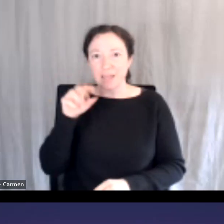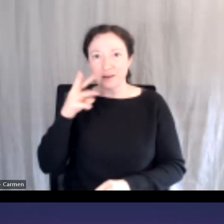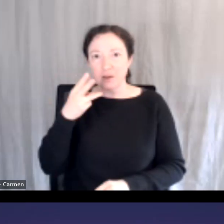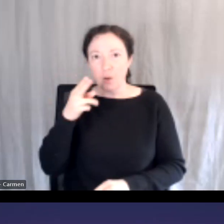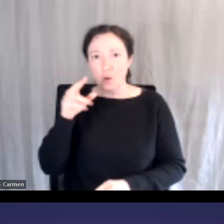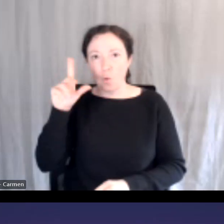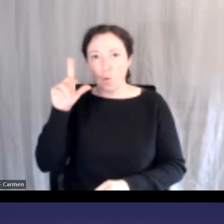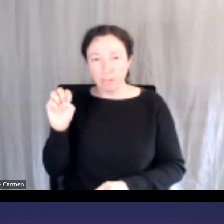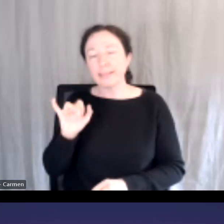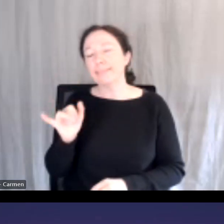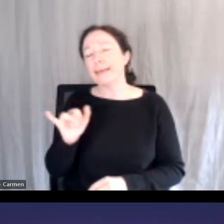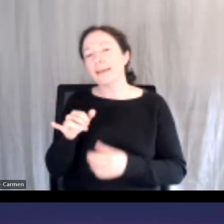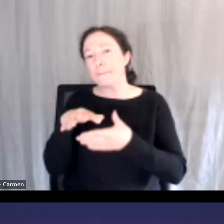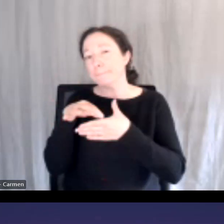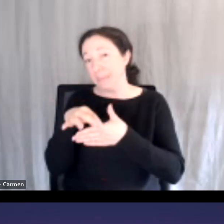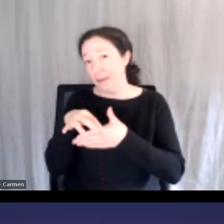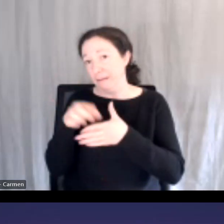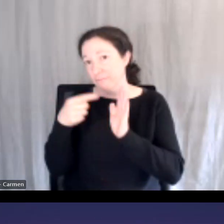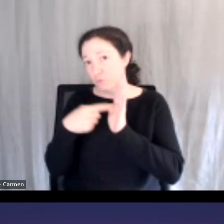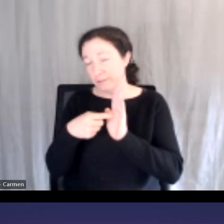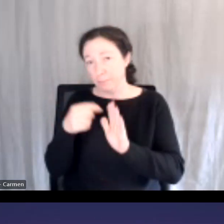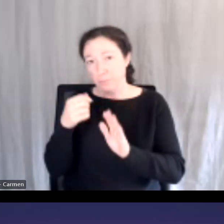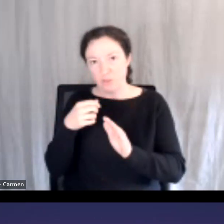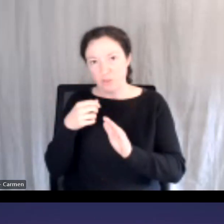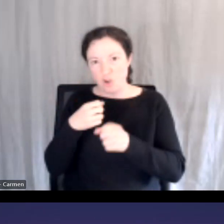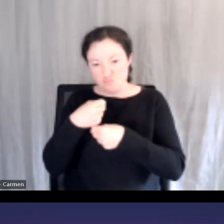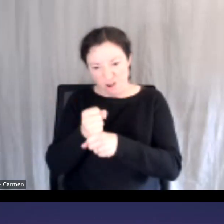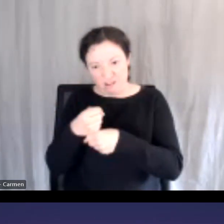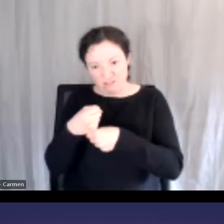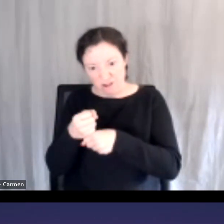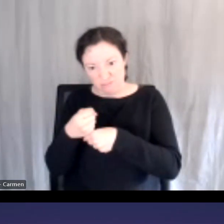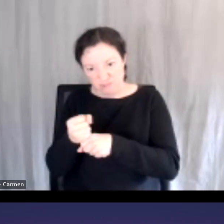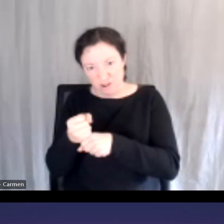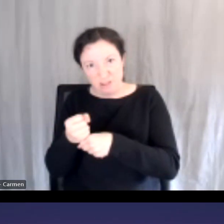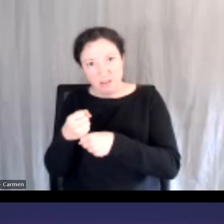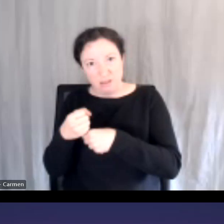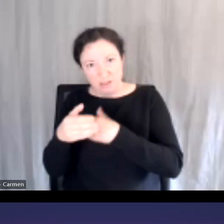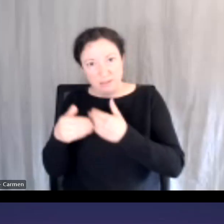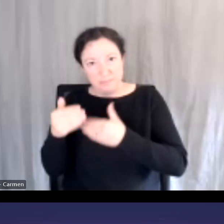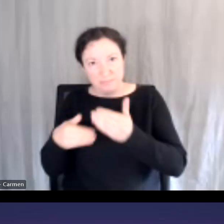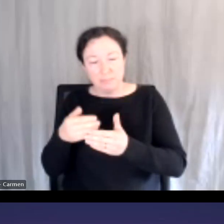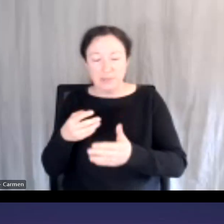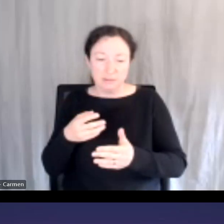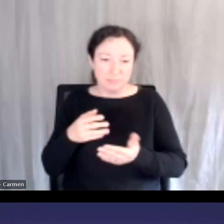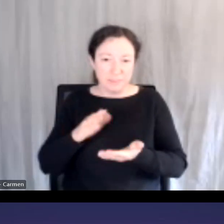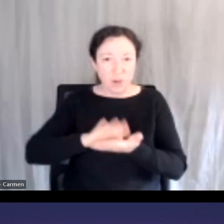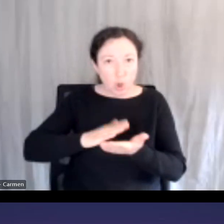This is a good one. If it's not, if that means it's been cooked, cut and put in a package like, like deli meat for you.